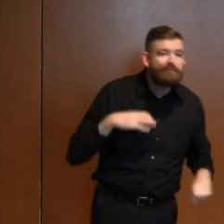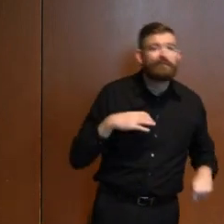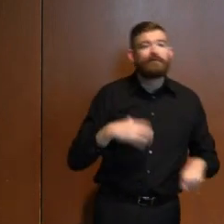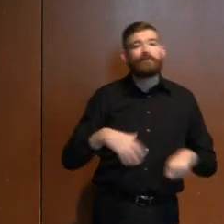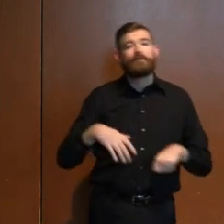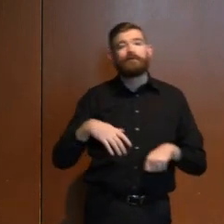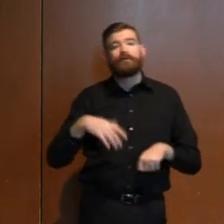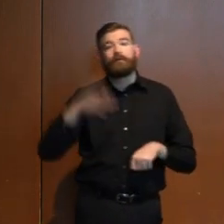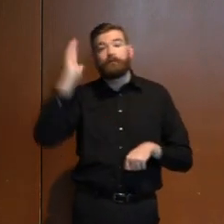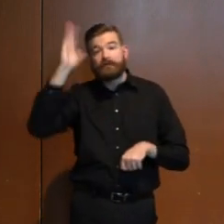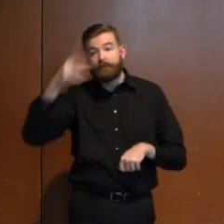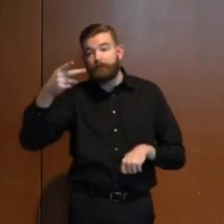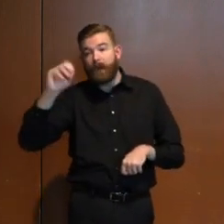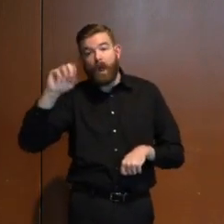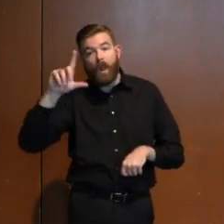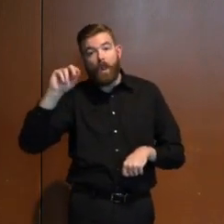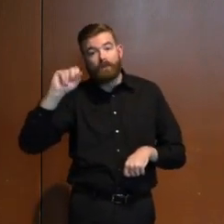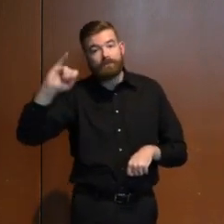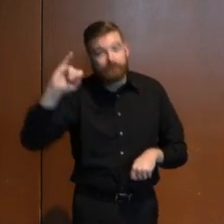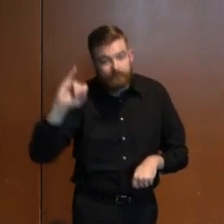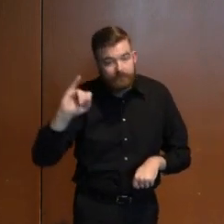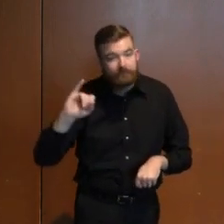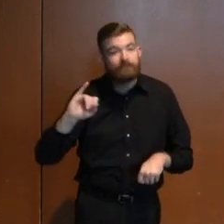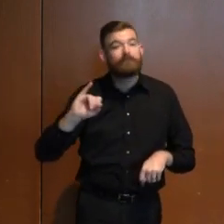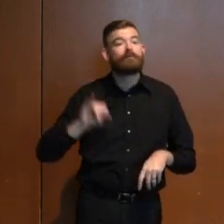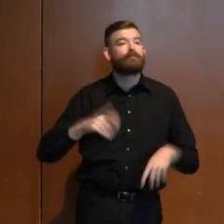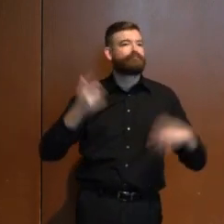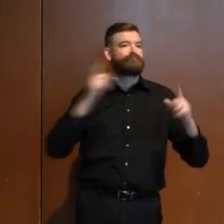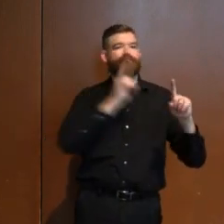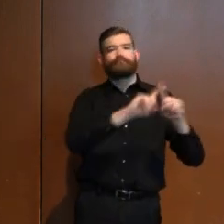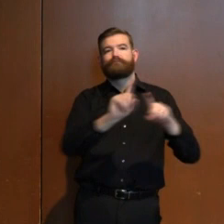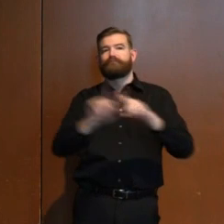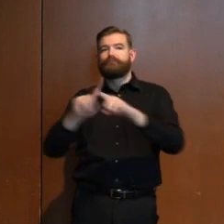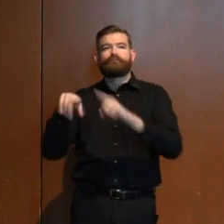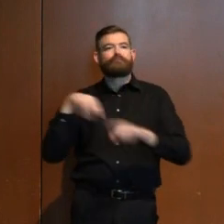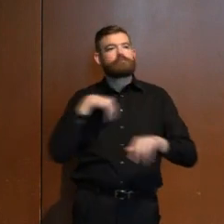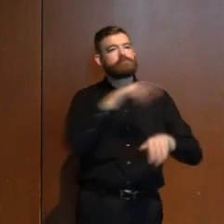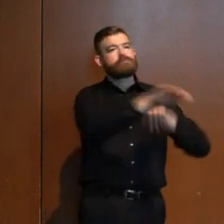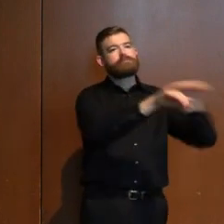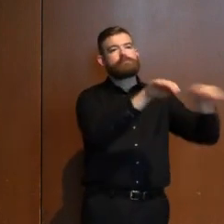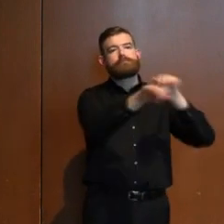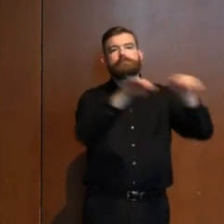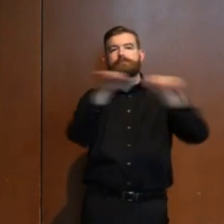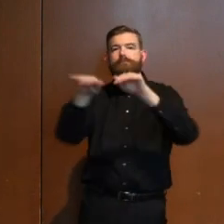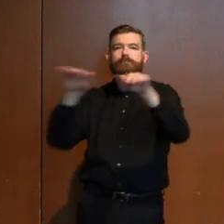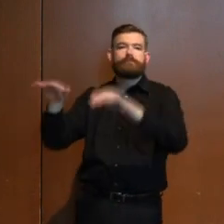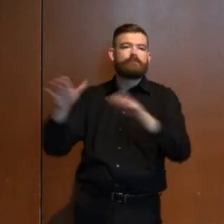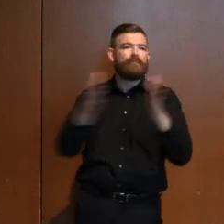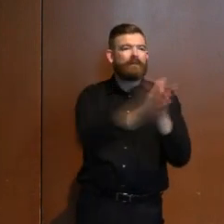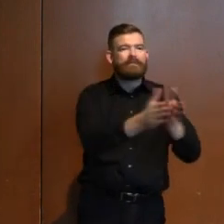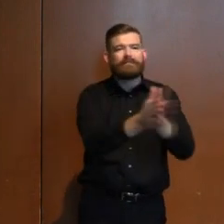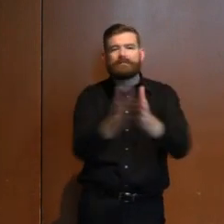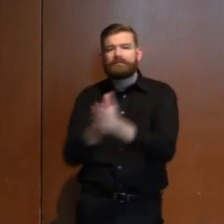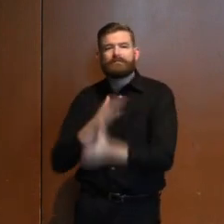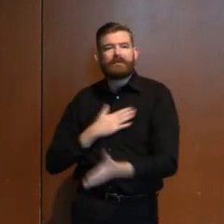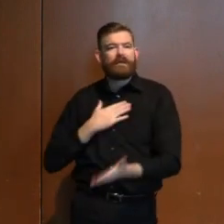PRESIDENT, DIRECTLY AS WELL AS TO THEIR TEAMS. CONGRESSIONAL LEADERSHIP, THE SPEAKER PELOSI MINORITY LEADER SCHUMER.